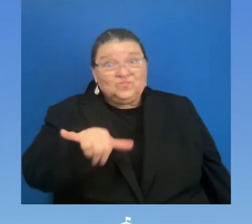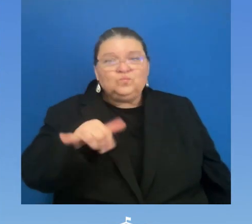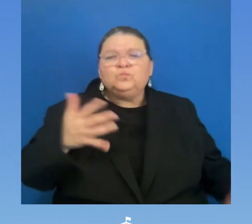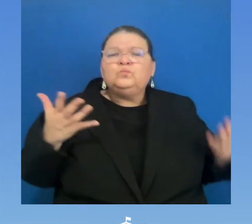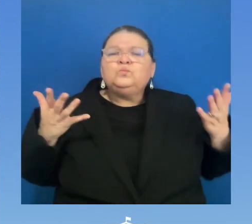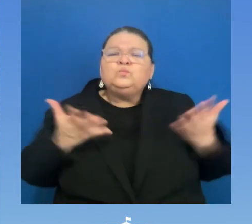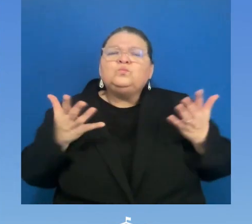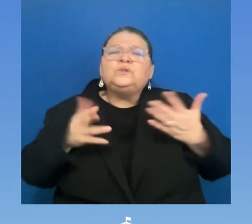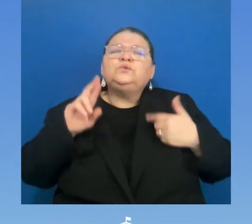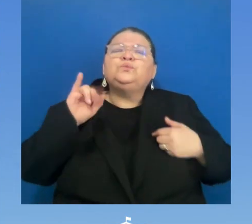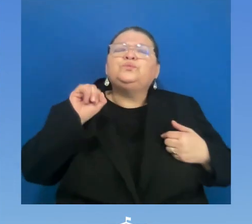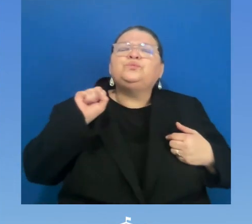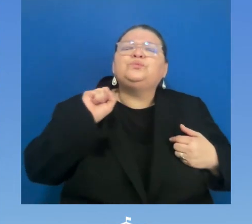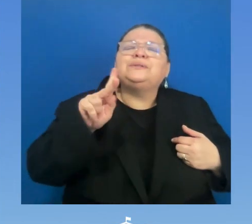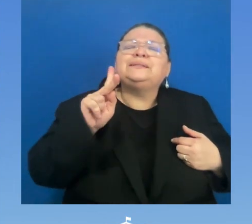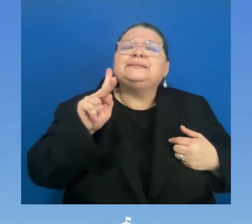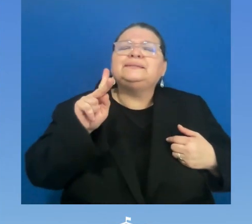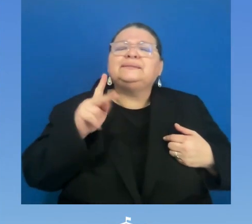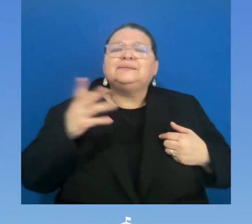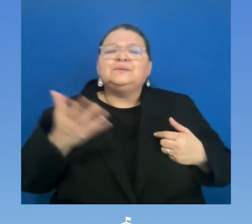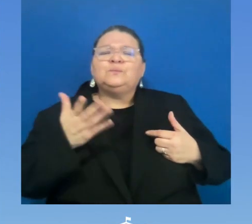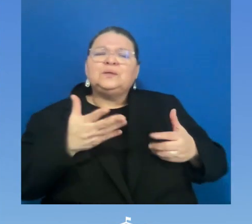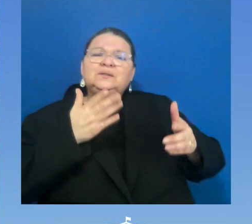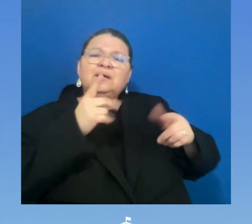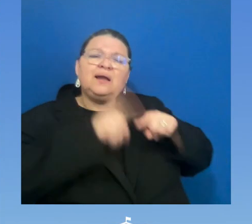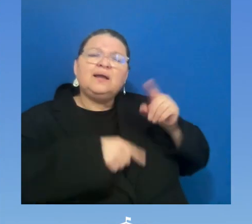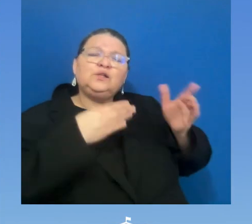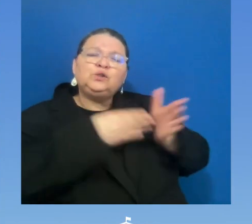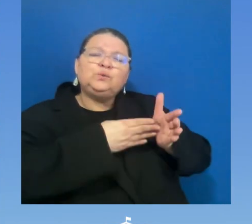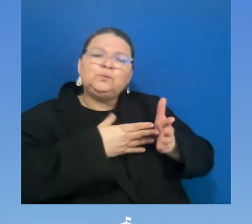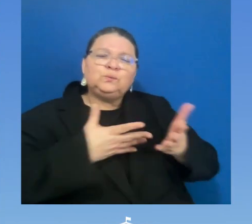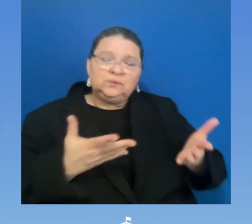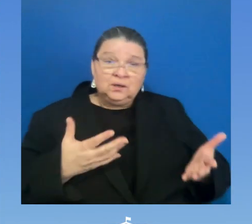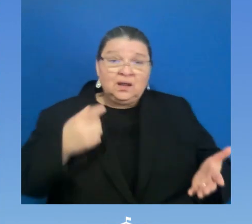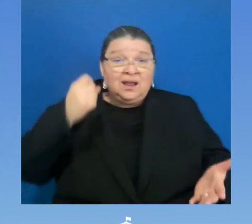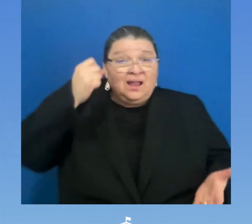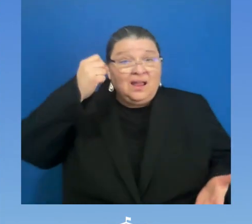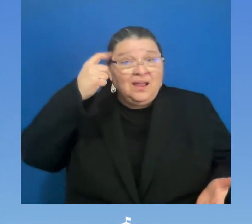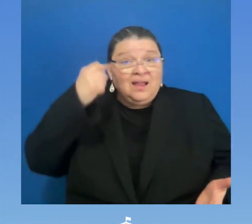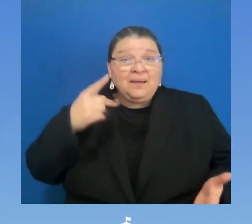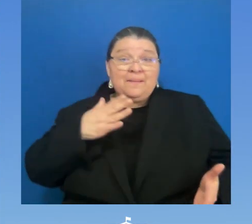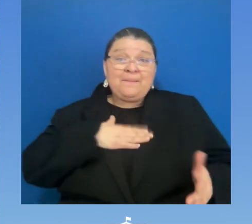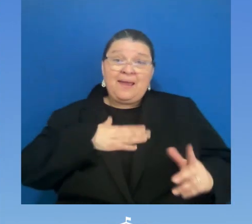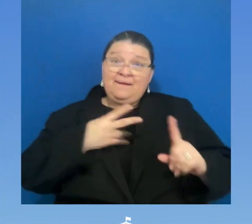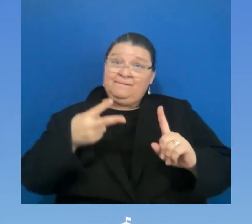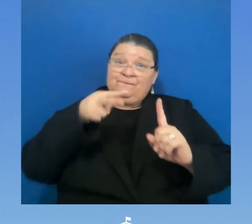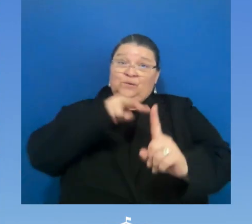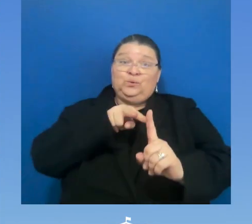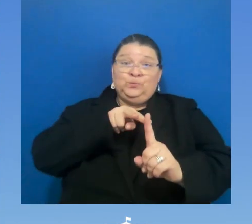so when you file a lawsuit, in my opinion, you have your name on the dotted line of a legal document. The Vice President: Right.